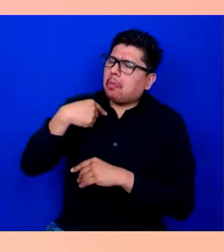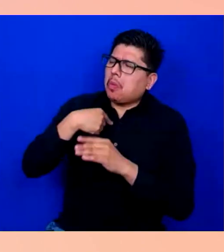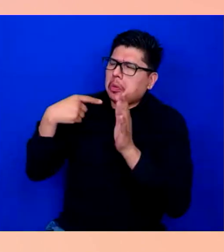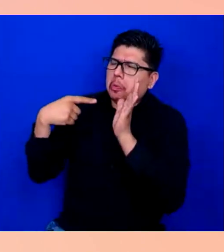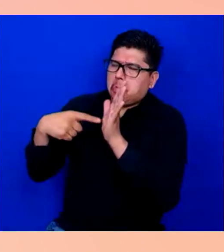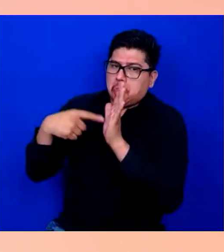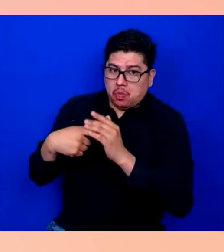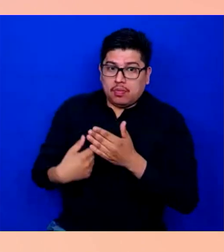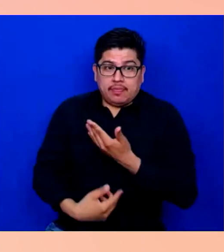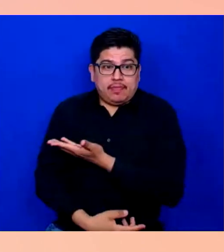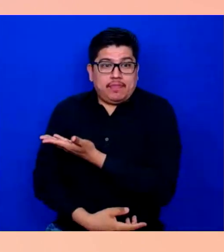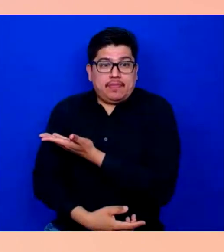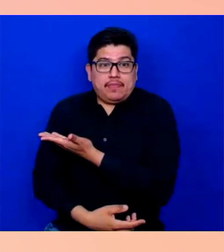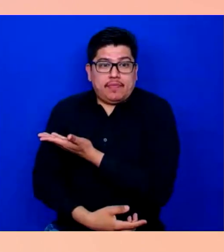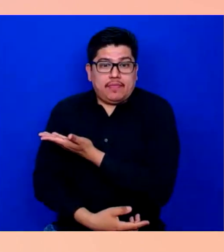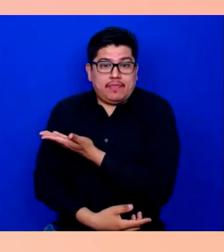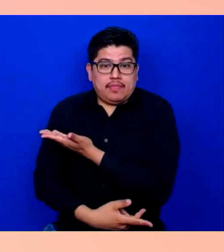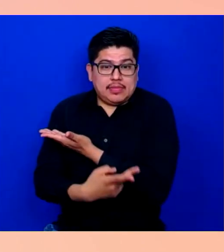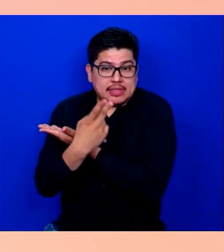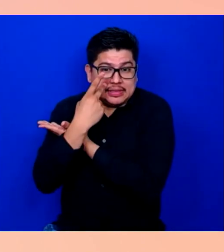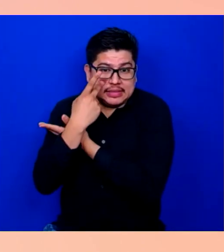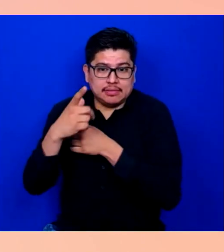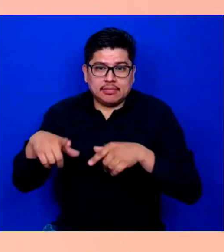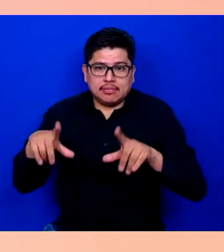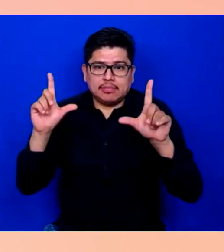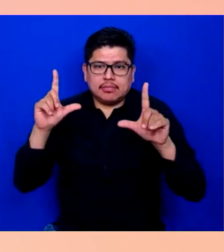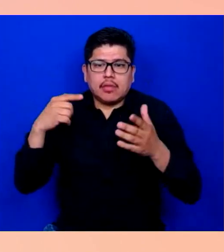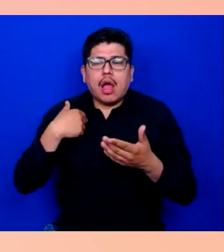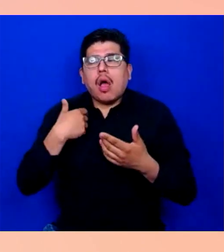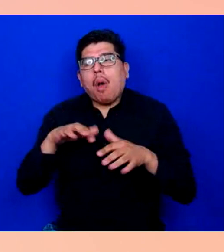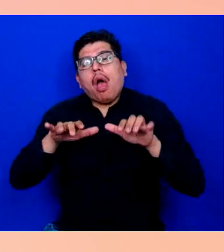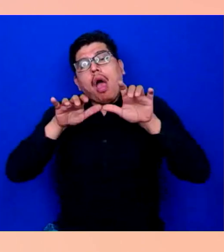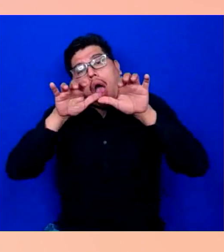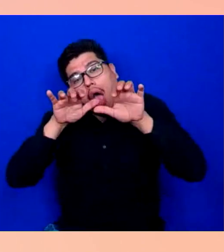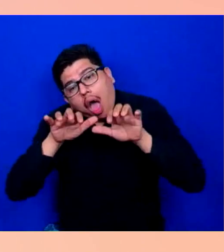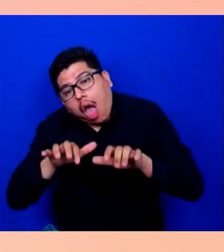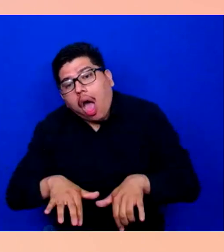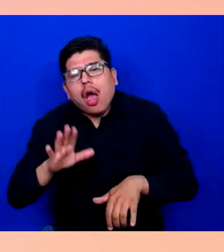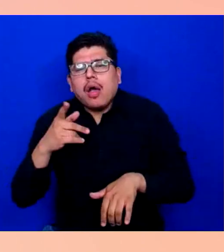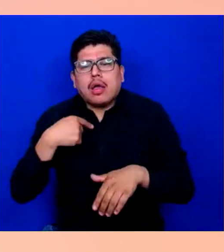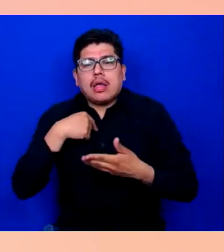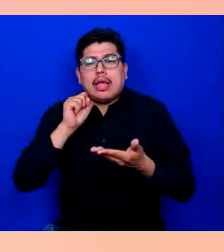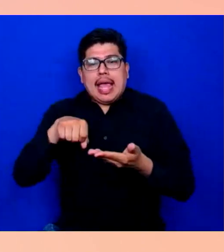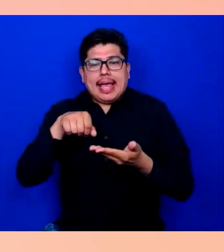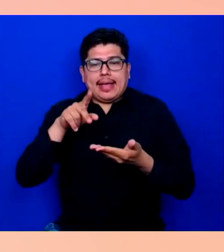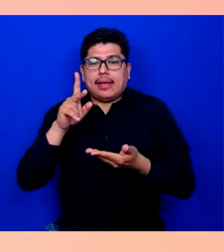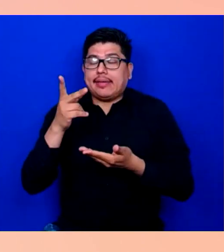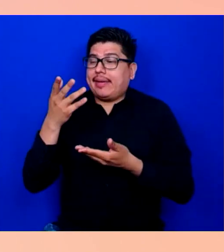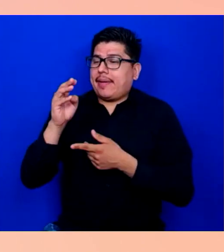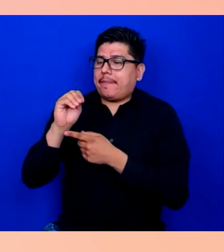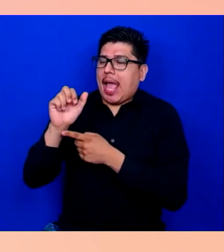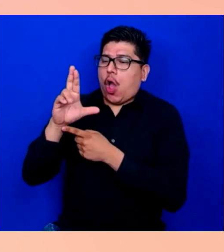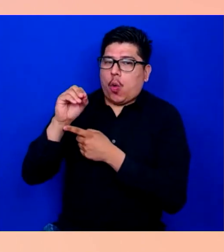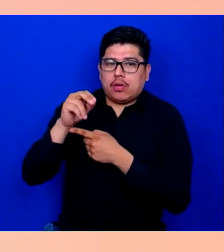and I don't want to have to retype it. I use a keyboard macro "control alt S," or I say,